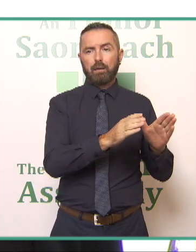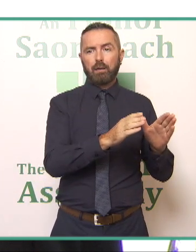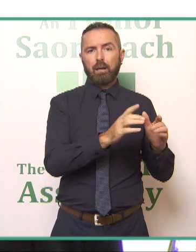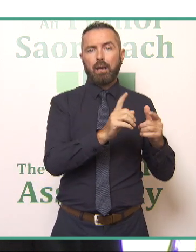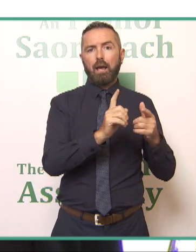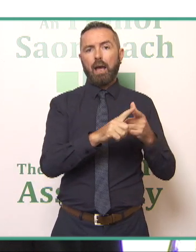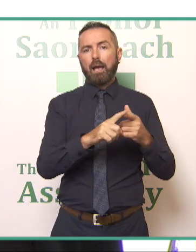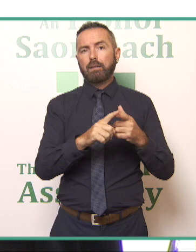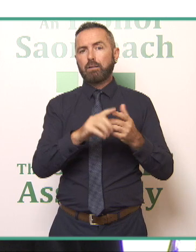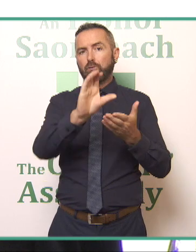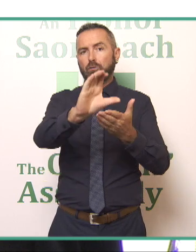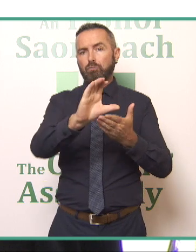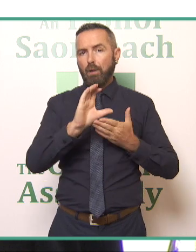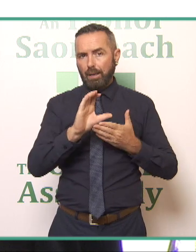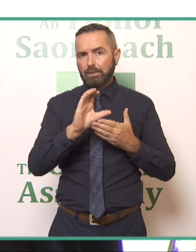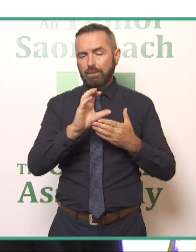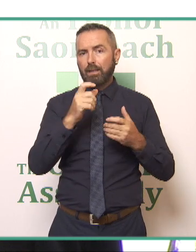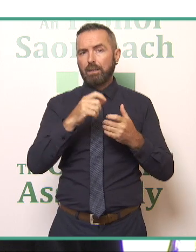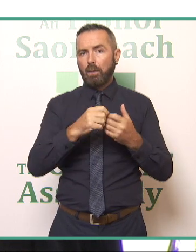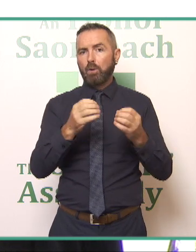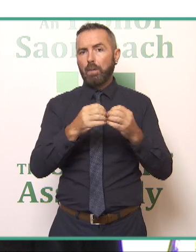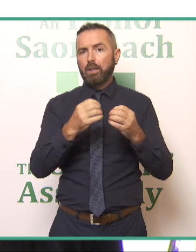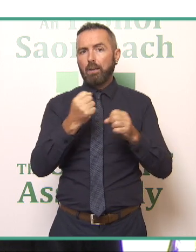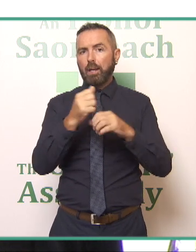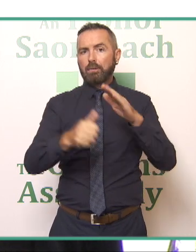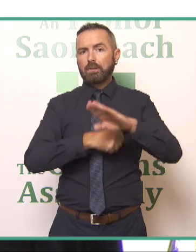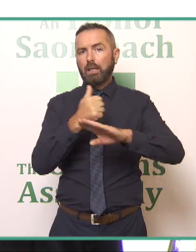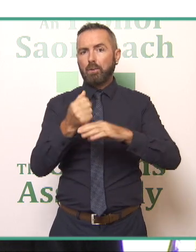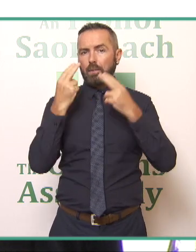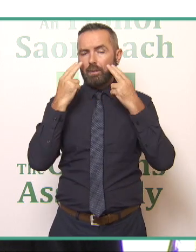the grants that Richard mentioned for the establishment of native Woodlands with private capital